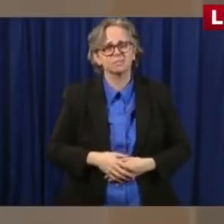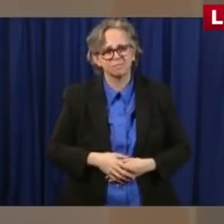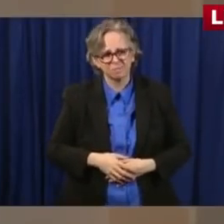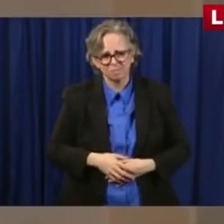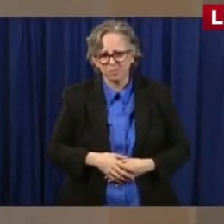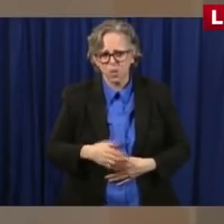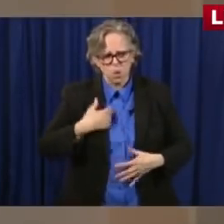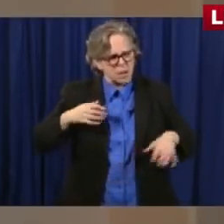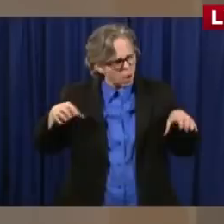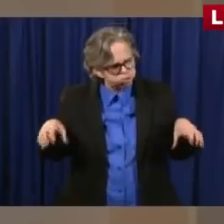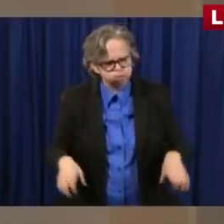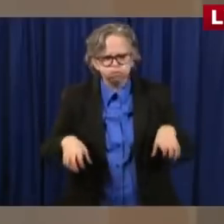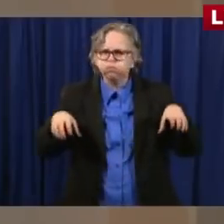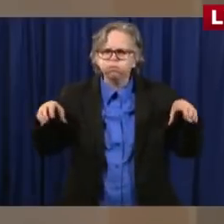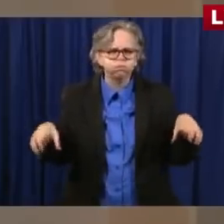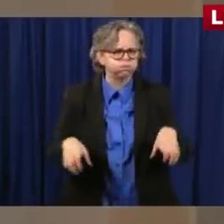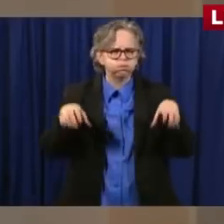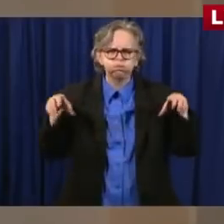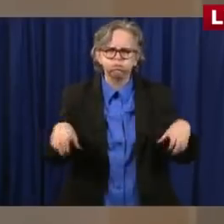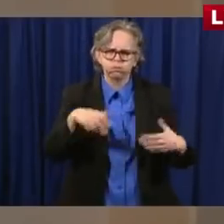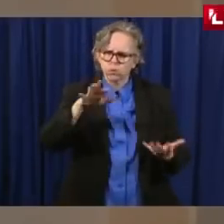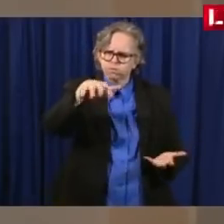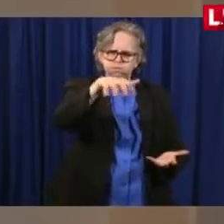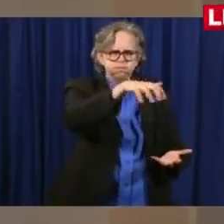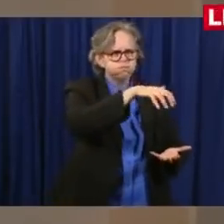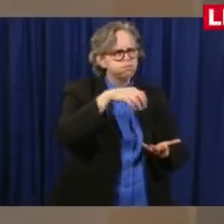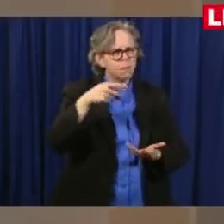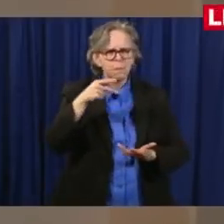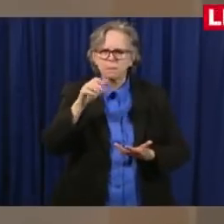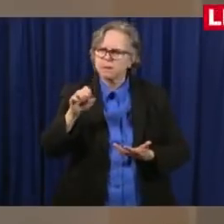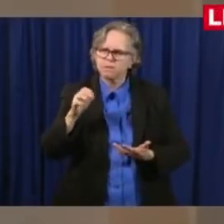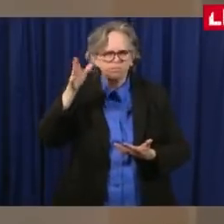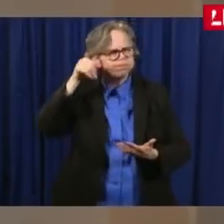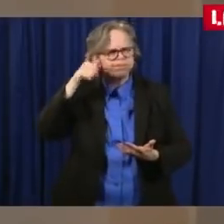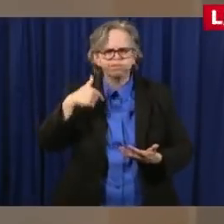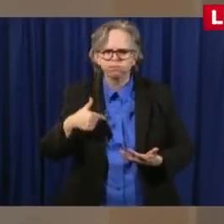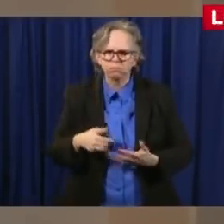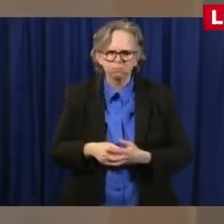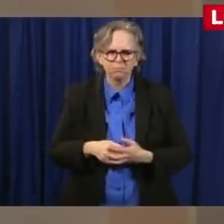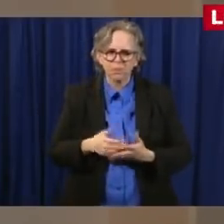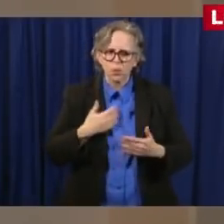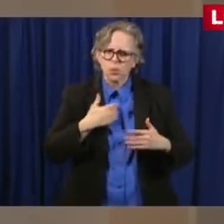TRYING TO SERVICE. TO SERVE US.